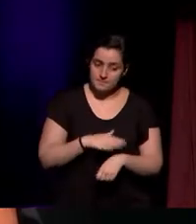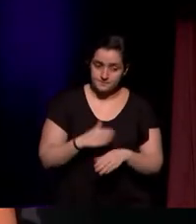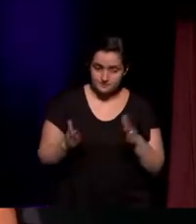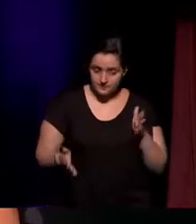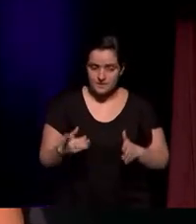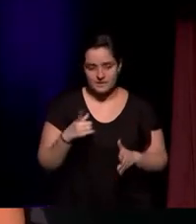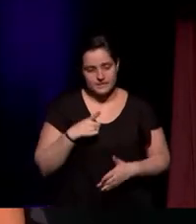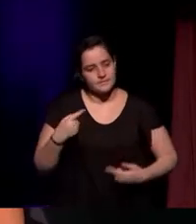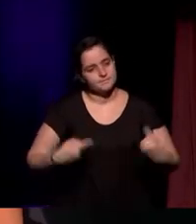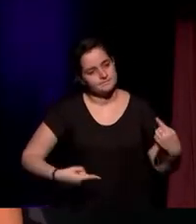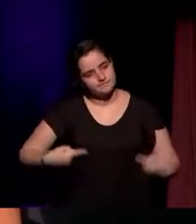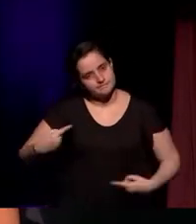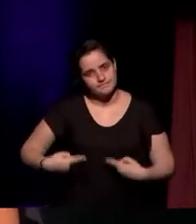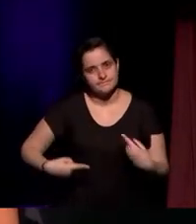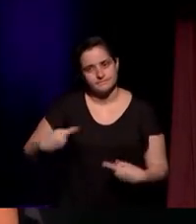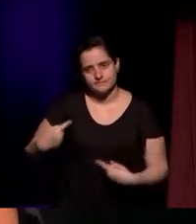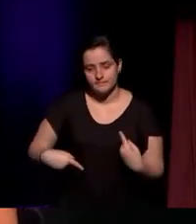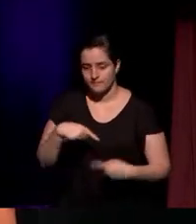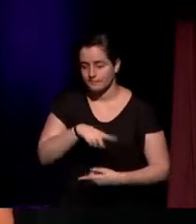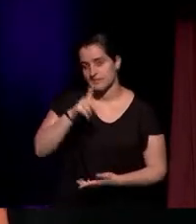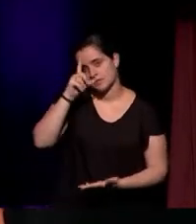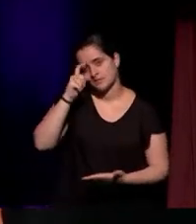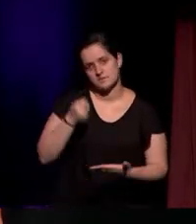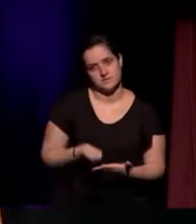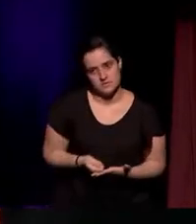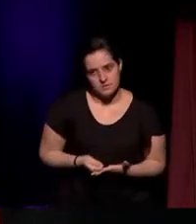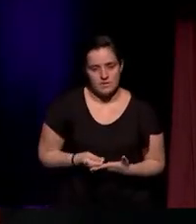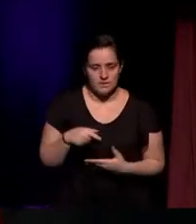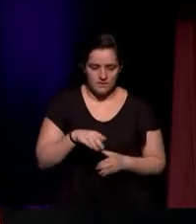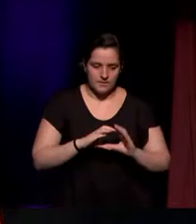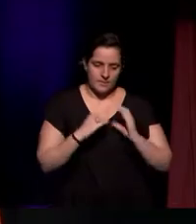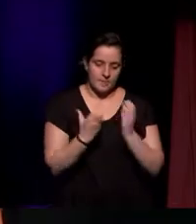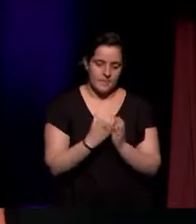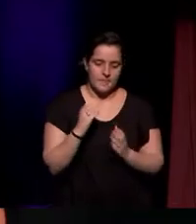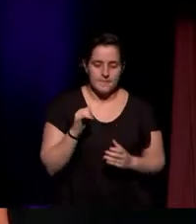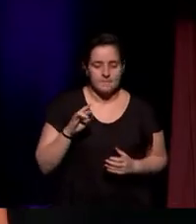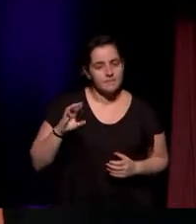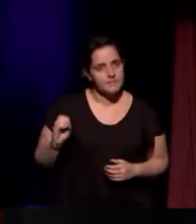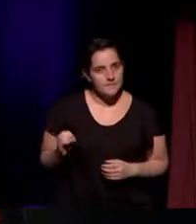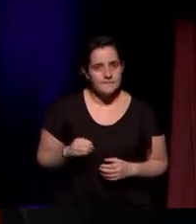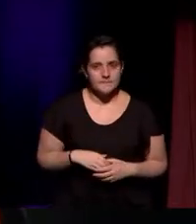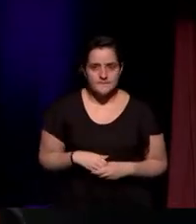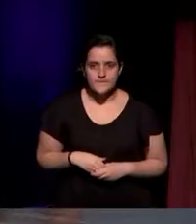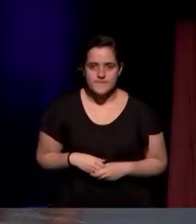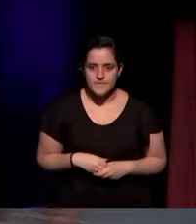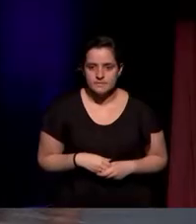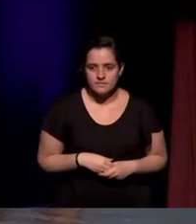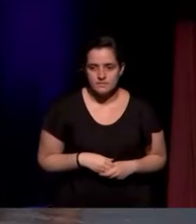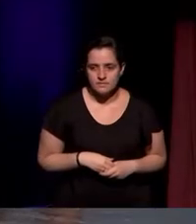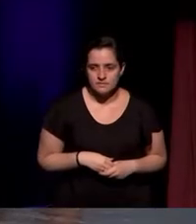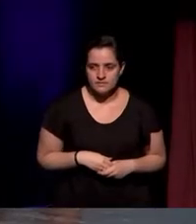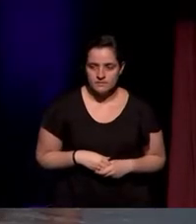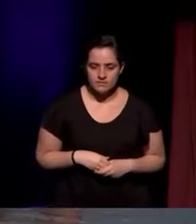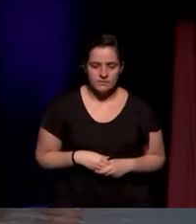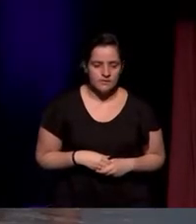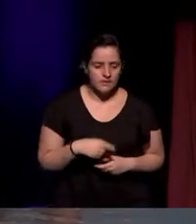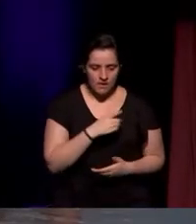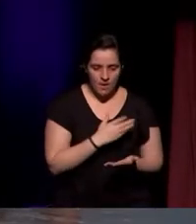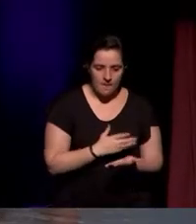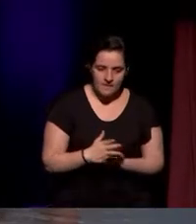this decision of the Cairo Conference, she comes to debate again,